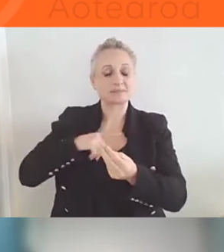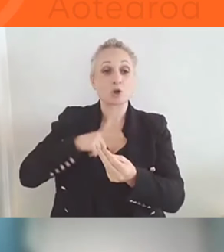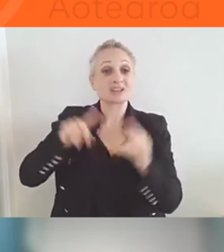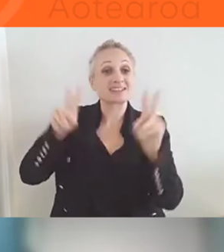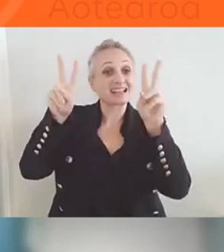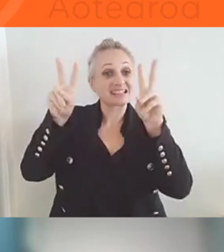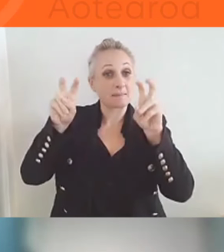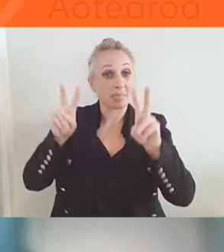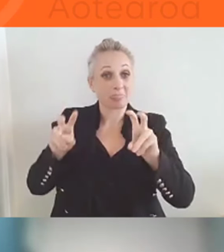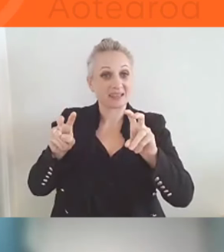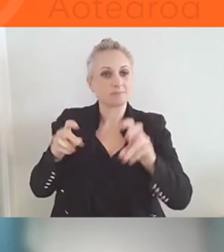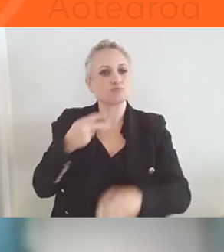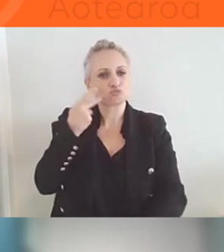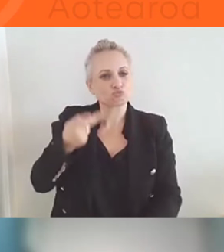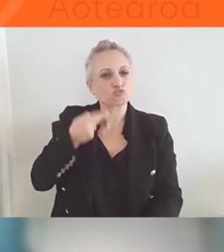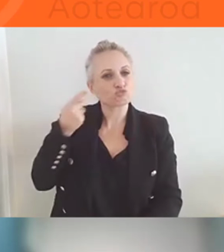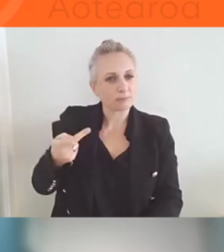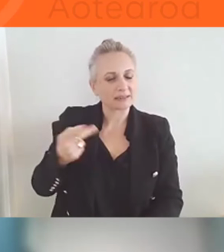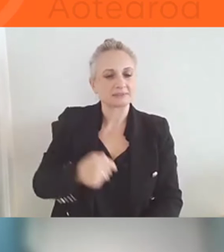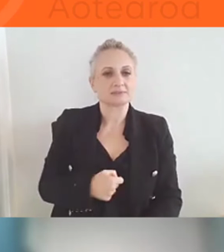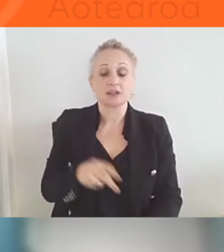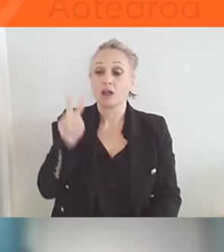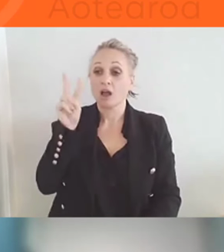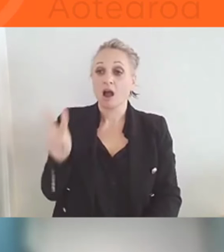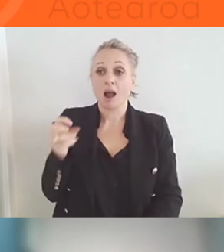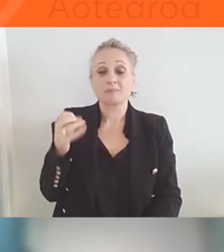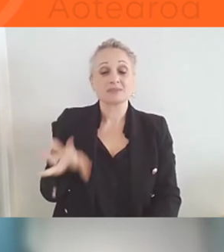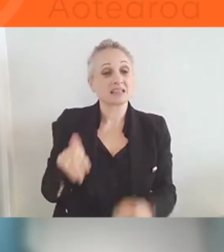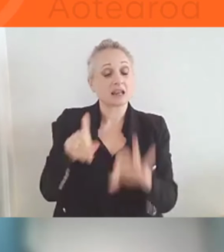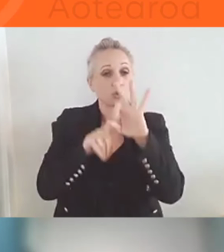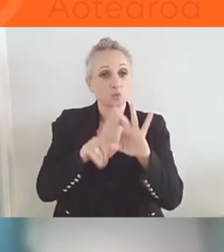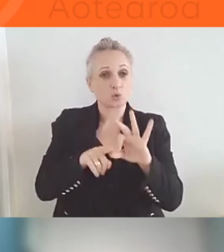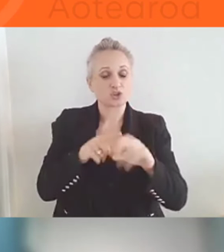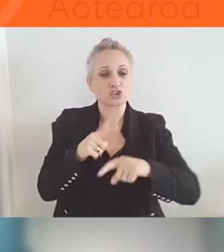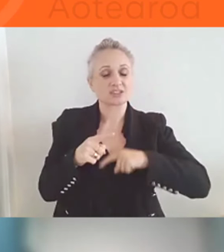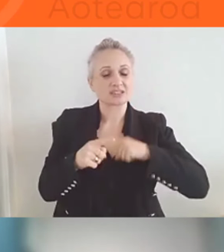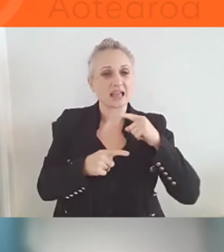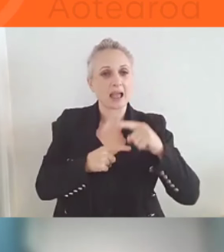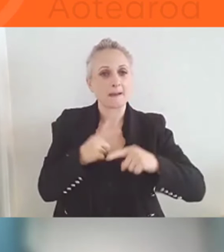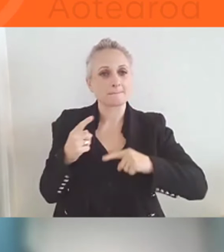a lot of questions about navigating the balance of universal design